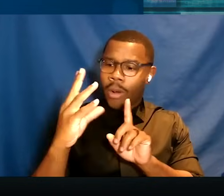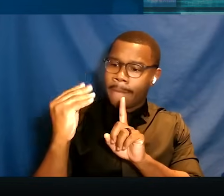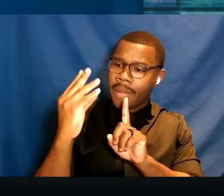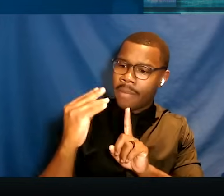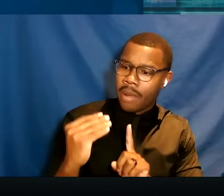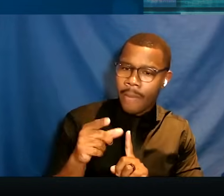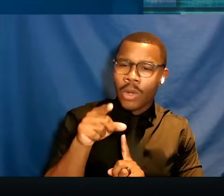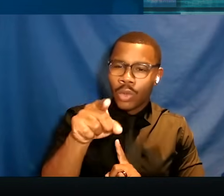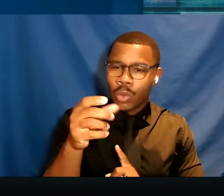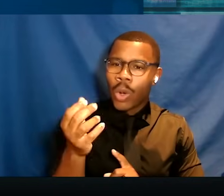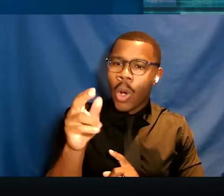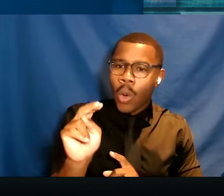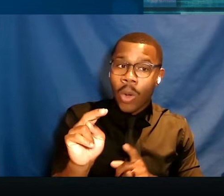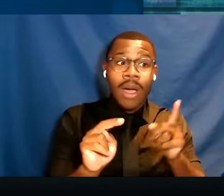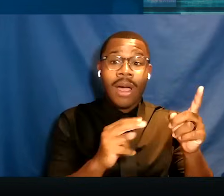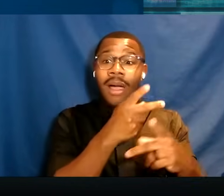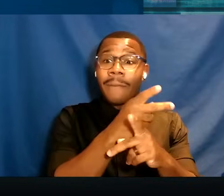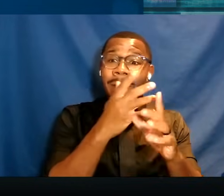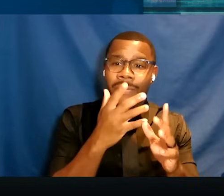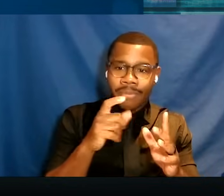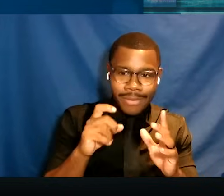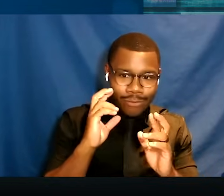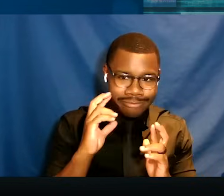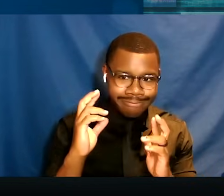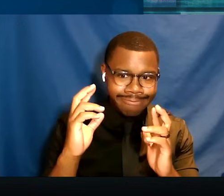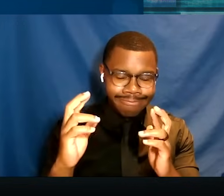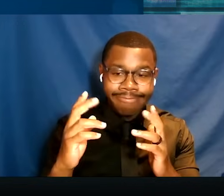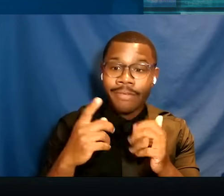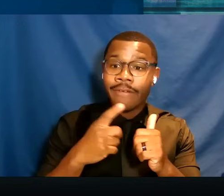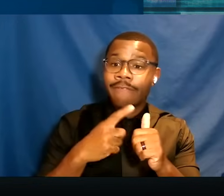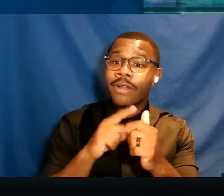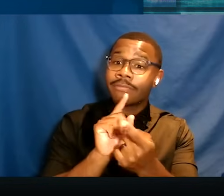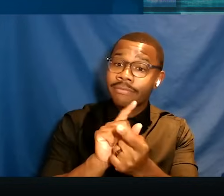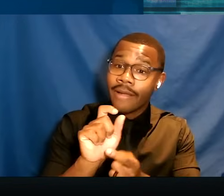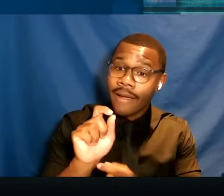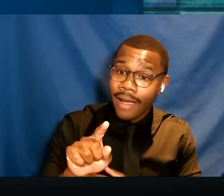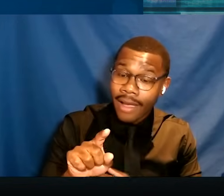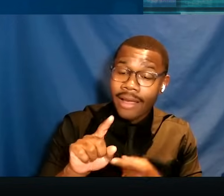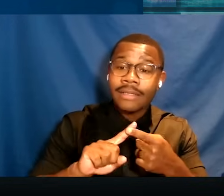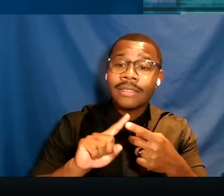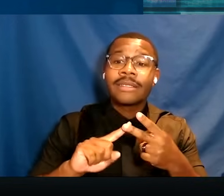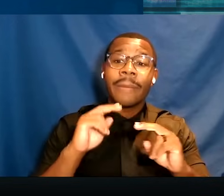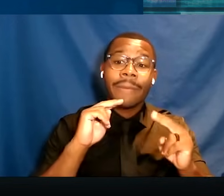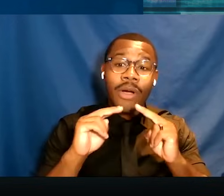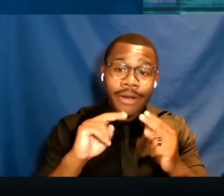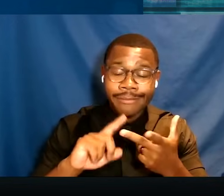producers to respect that, to get your consent, to bargain with you, and to pay you fairly. You know, as I've been talking to people